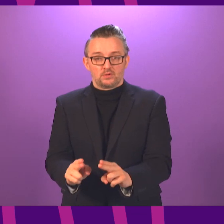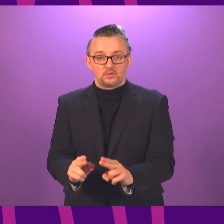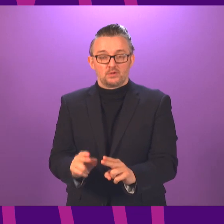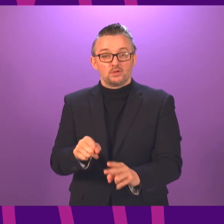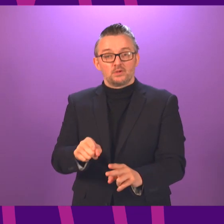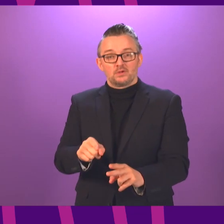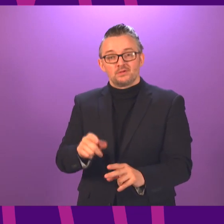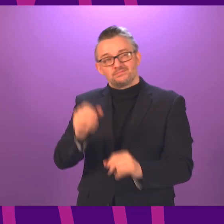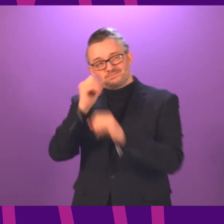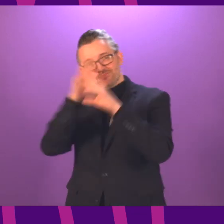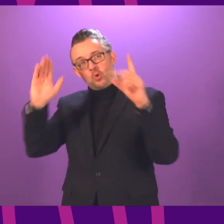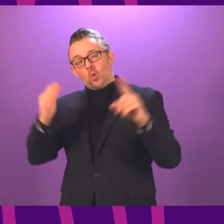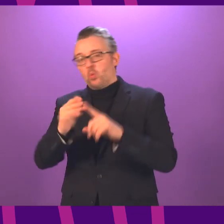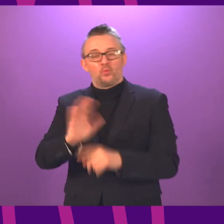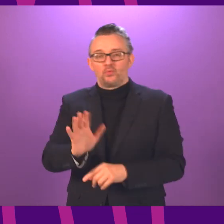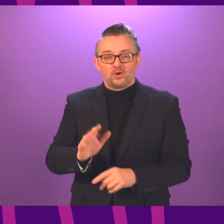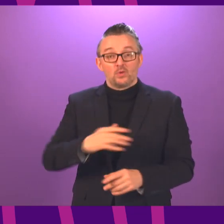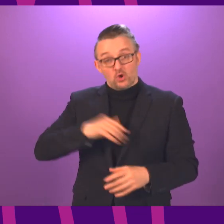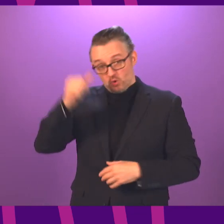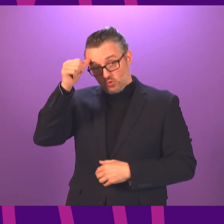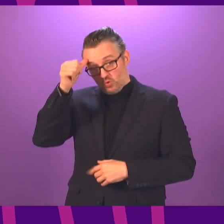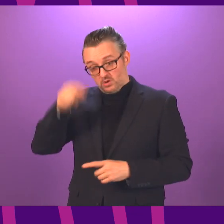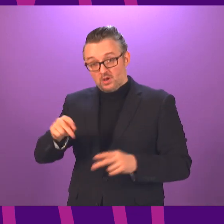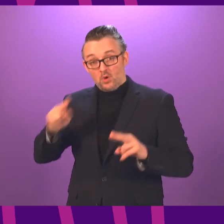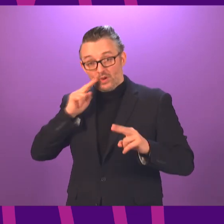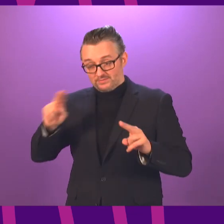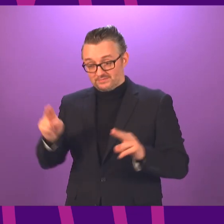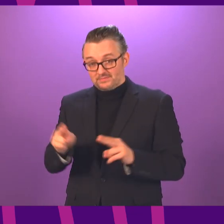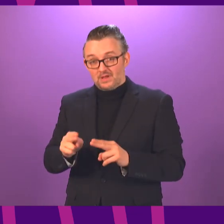ideological goal. We know from experience that it is when the virus is allowed to simmer